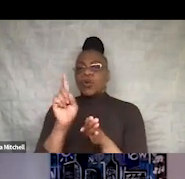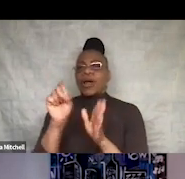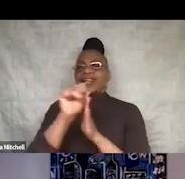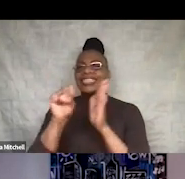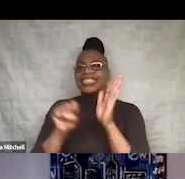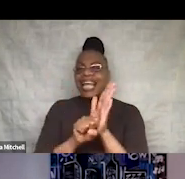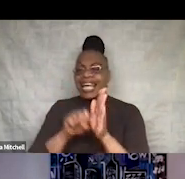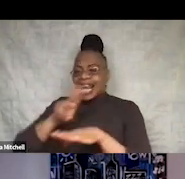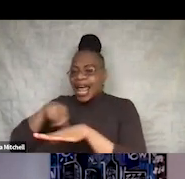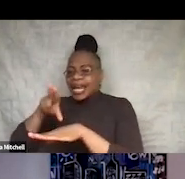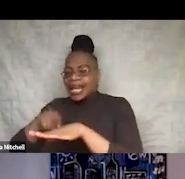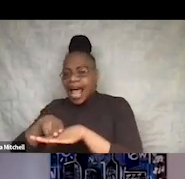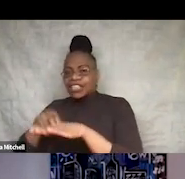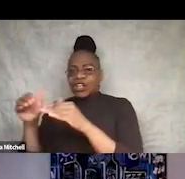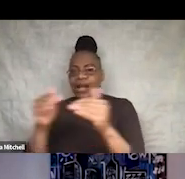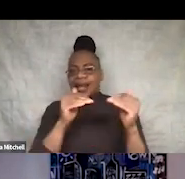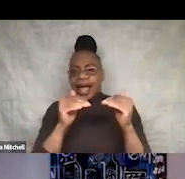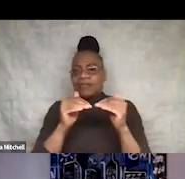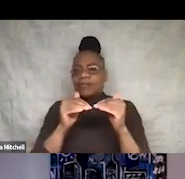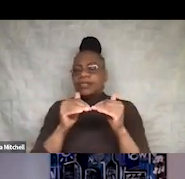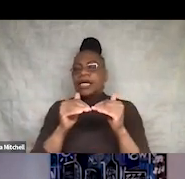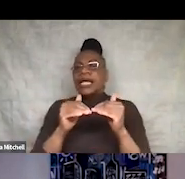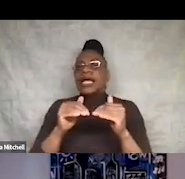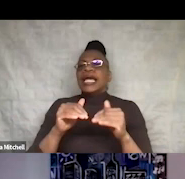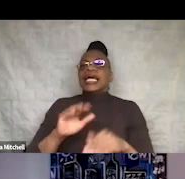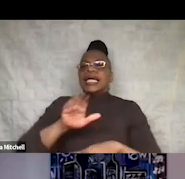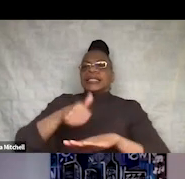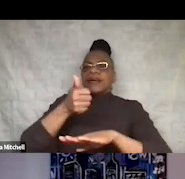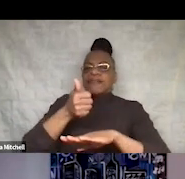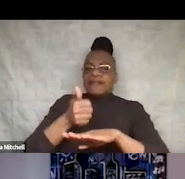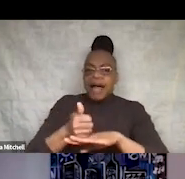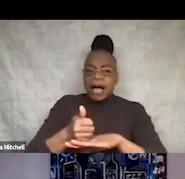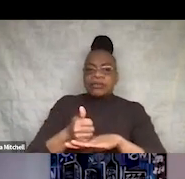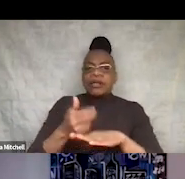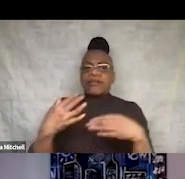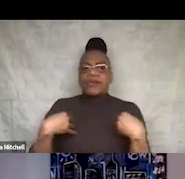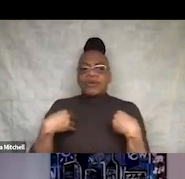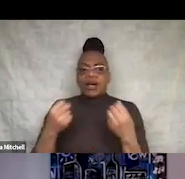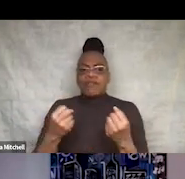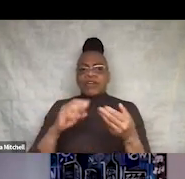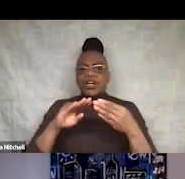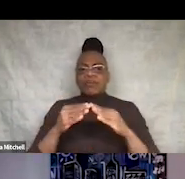He's the founder of the Indiana Affiliation of Recovery Residences, and serves as the president